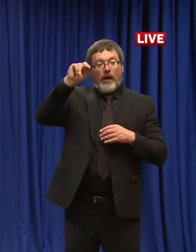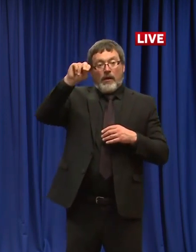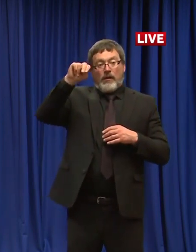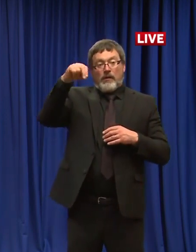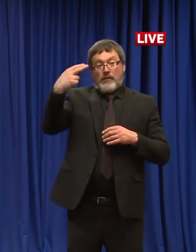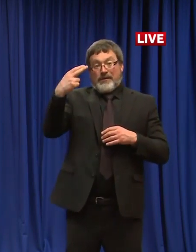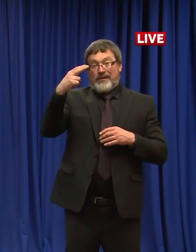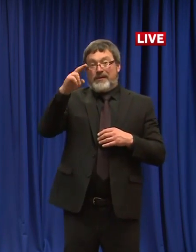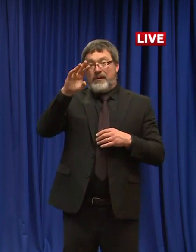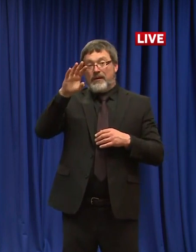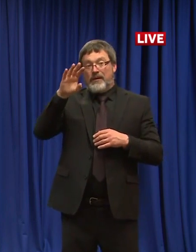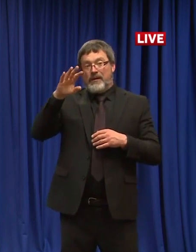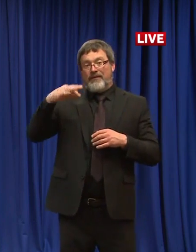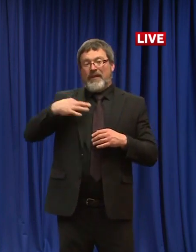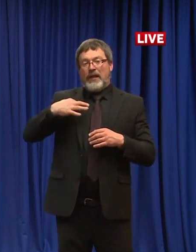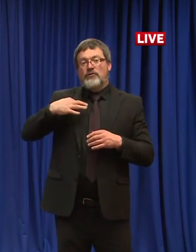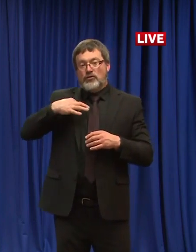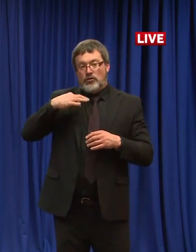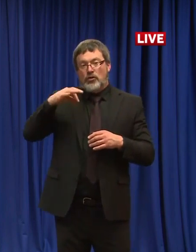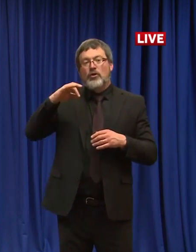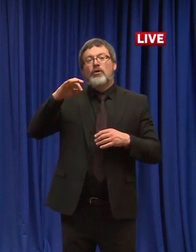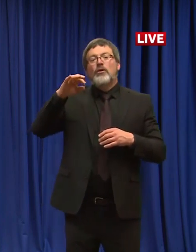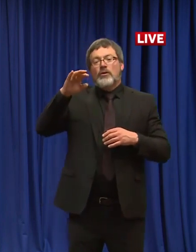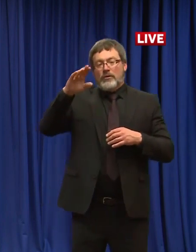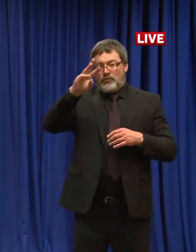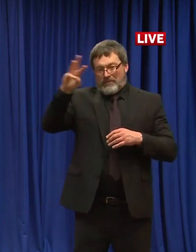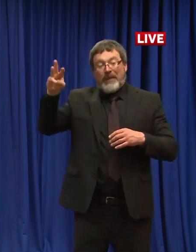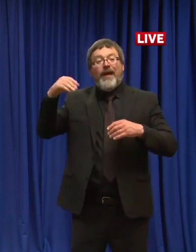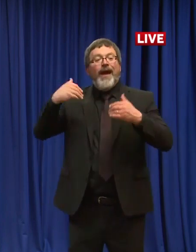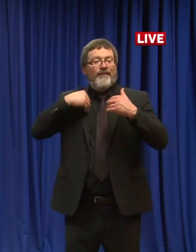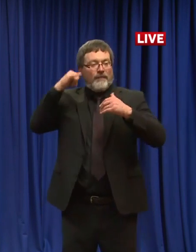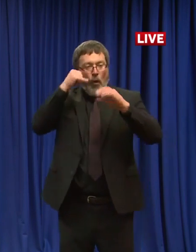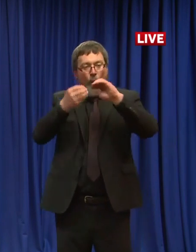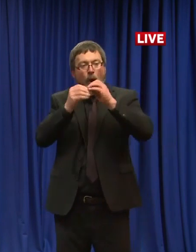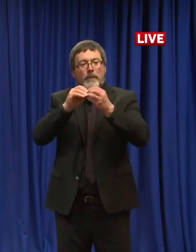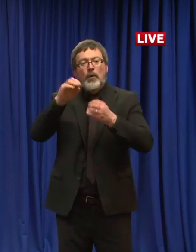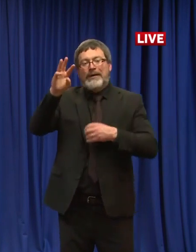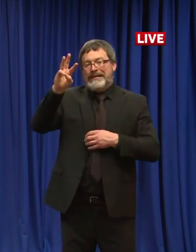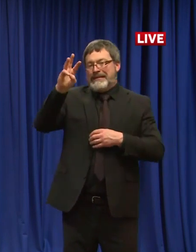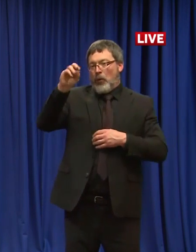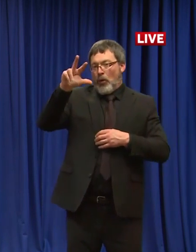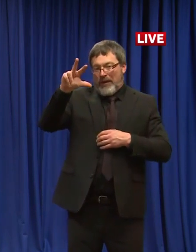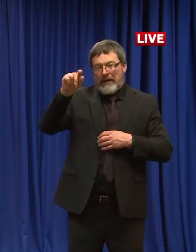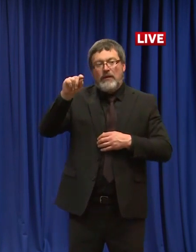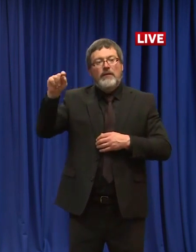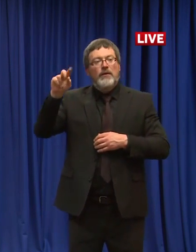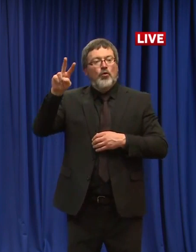YOU CAN IF FOLKS OTHER FOLKS ARE INTERESTED THEY CAN CALL THE VOLUNTEER NEW HAMPSHIRE HOTLINE AT TWO SEVEN ONE 7200.